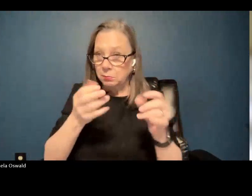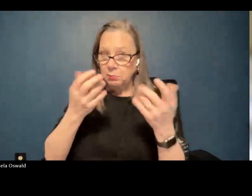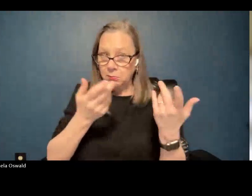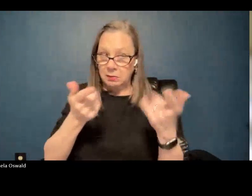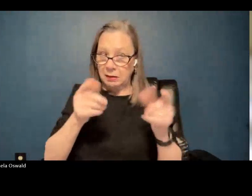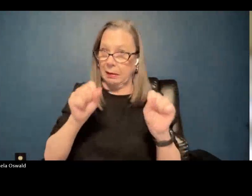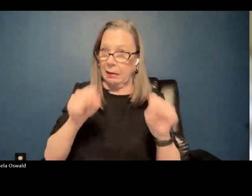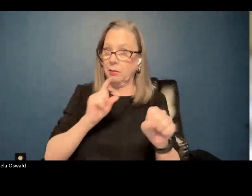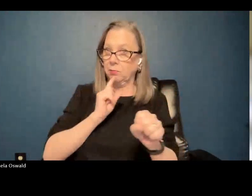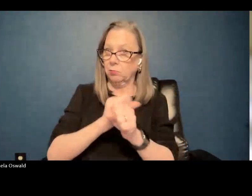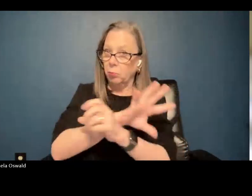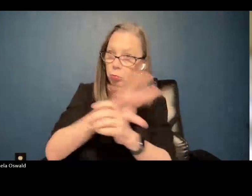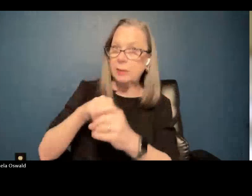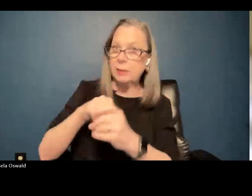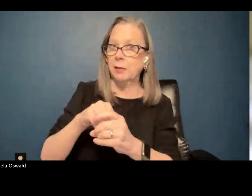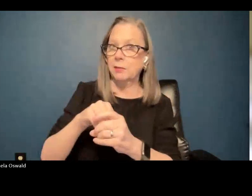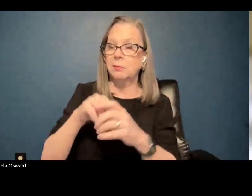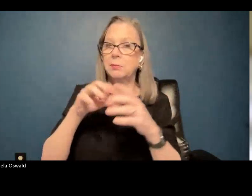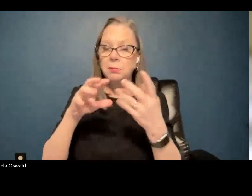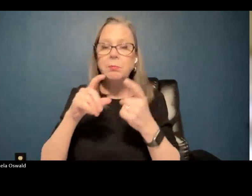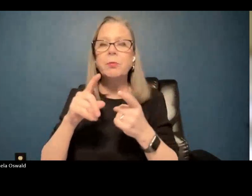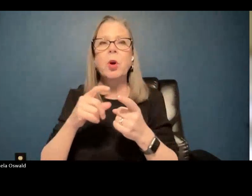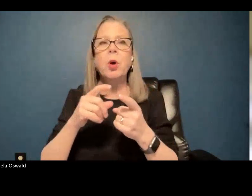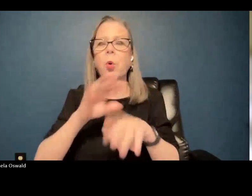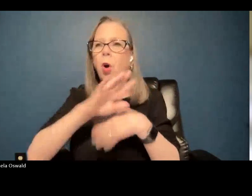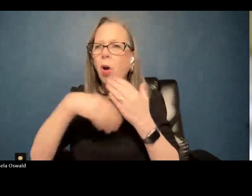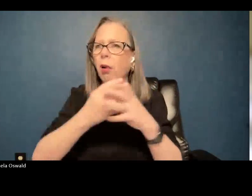We really collectively, I think synthesized very early that our